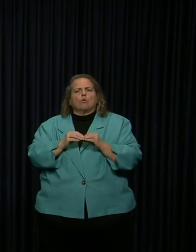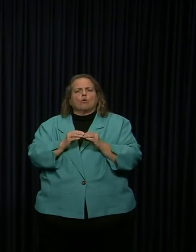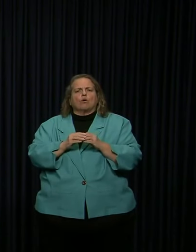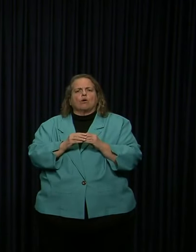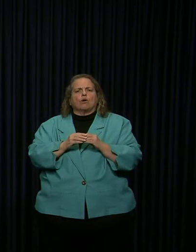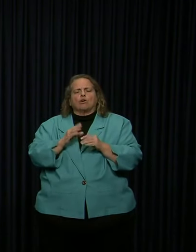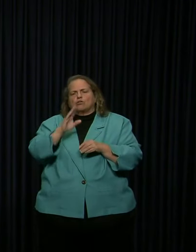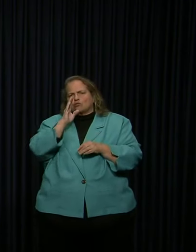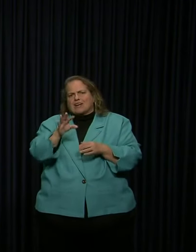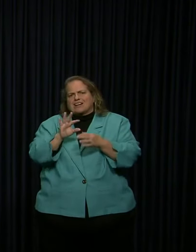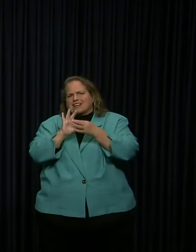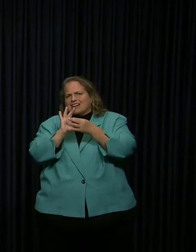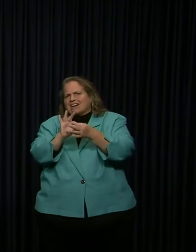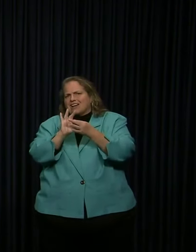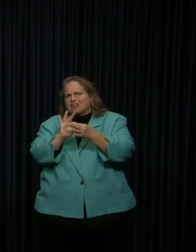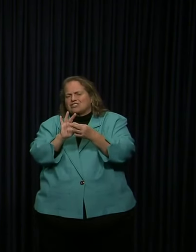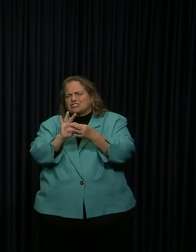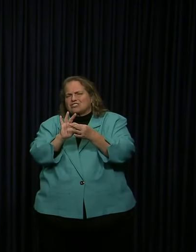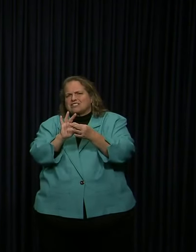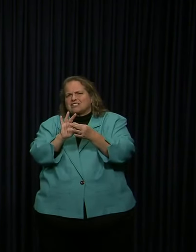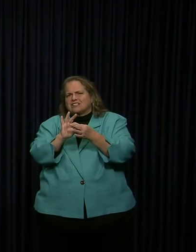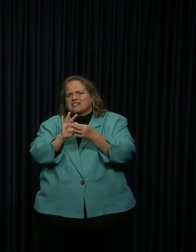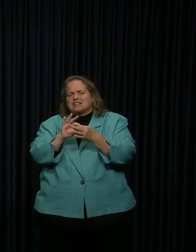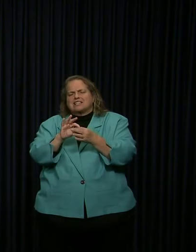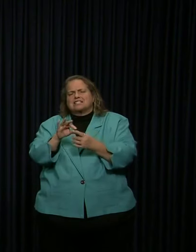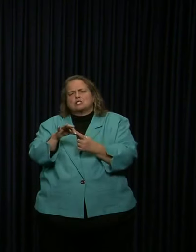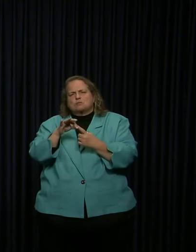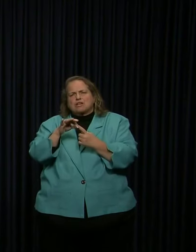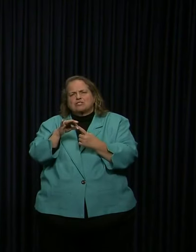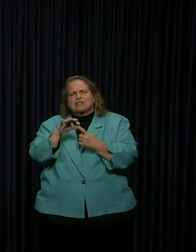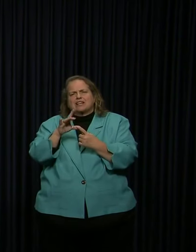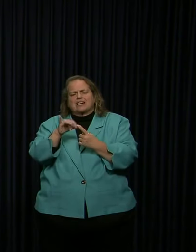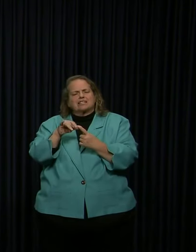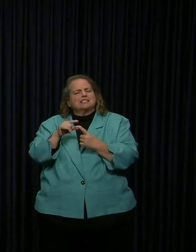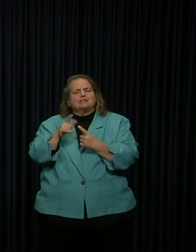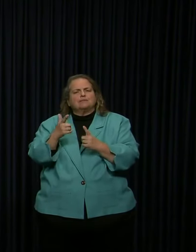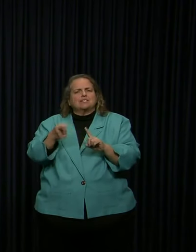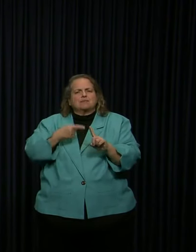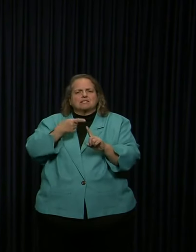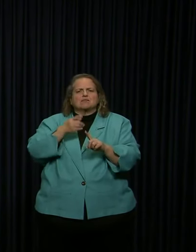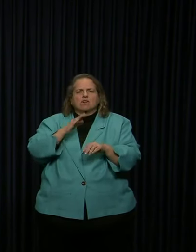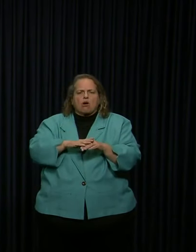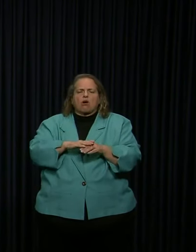BE DOING THINGS ABOUT IT DURING THE EXPIRING REALLY HOPE AFTERWARDS.